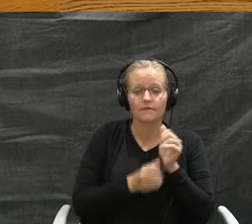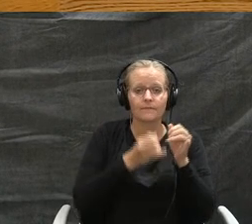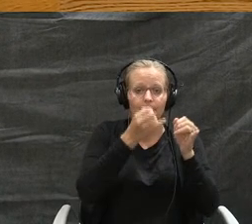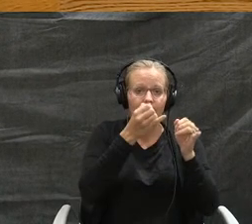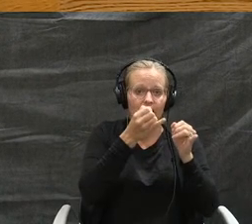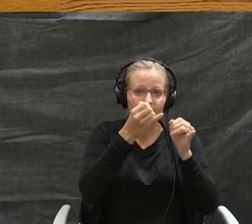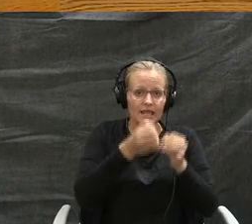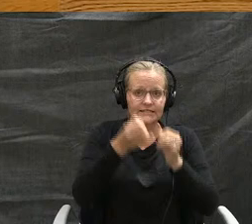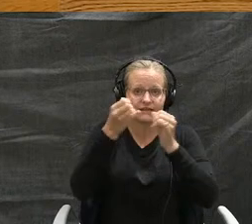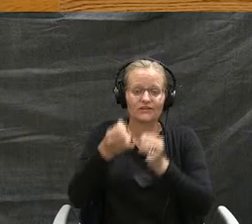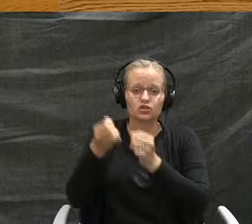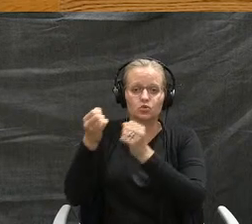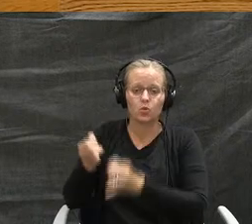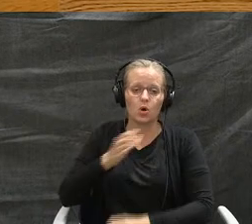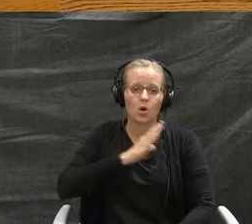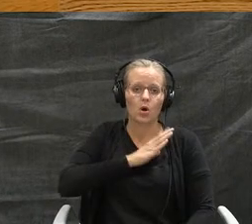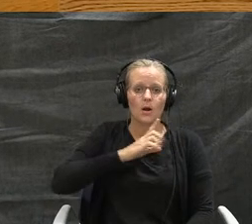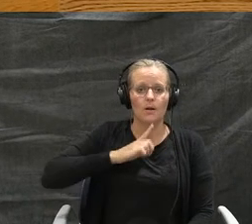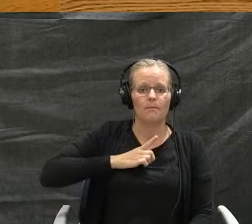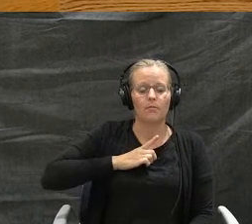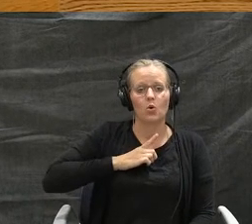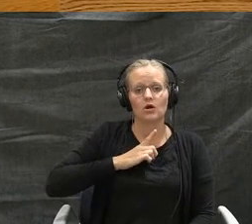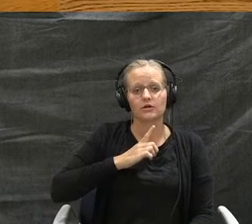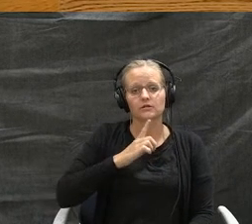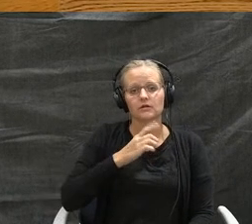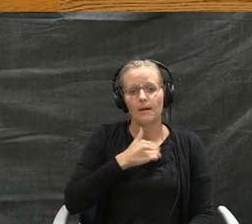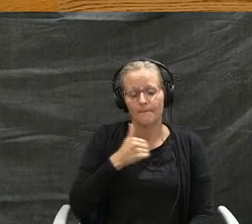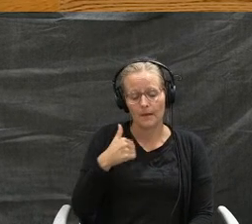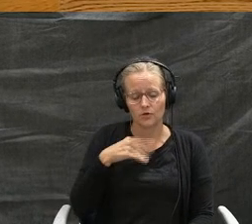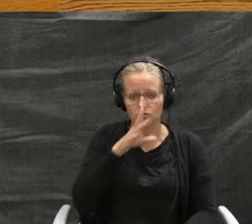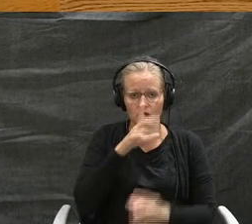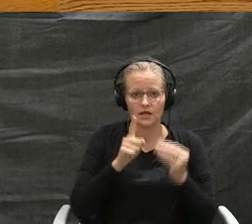about. The four goals. So as of right now, there are four goals.